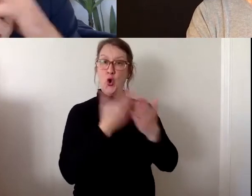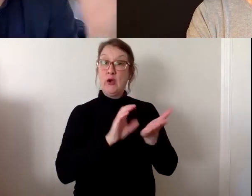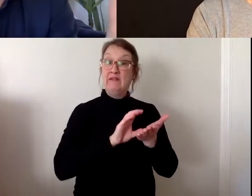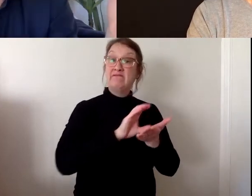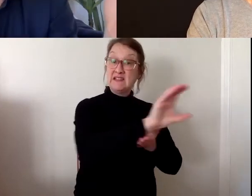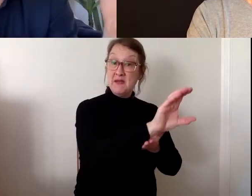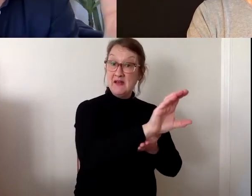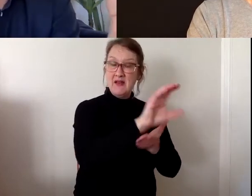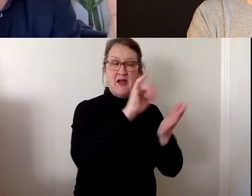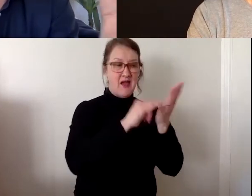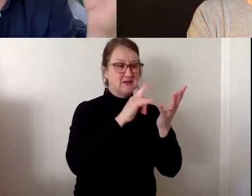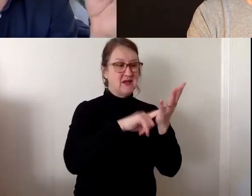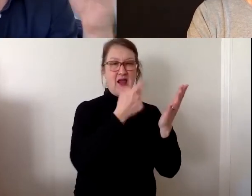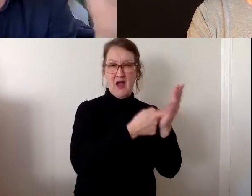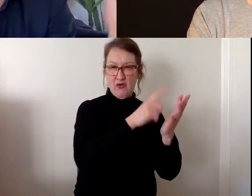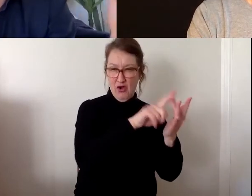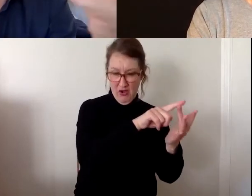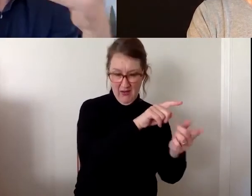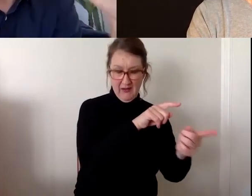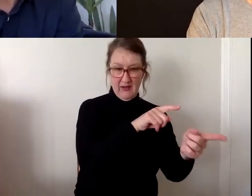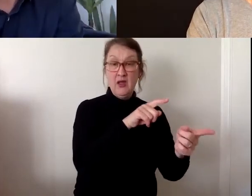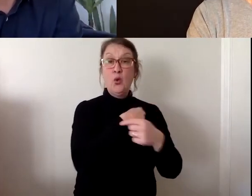we tried to give a dollar value for every dollar government gives us -